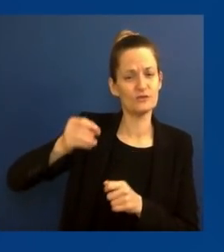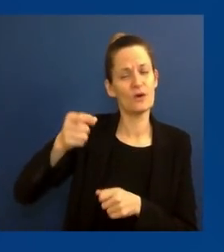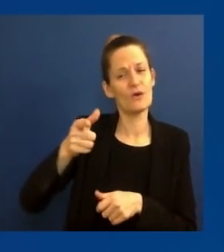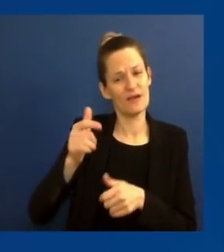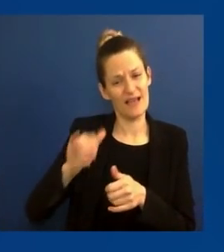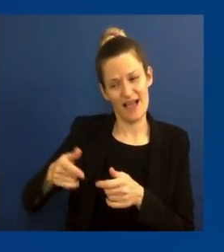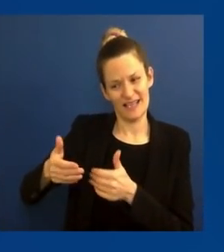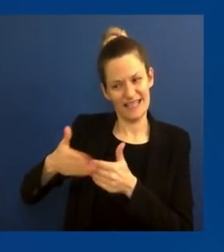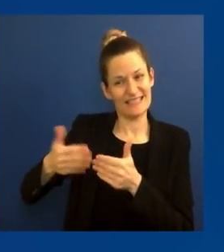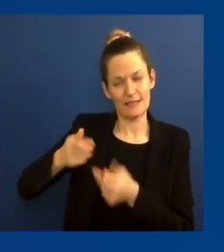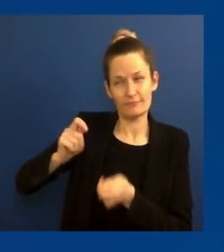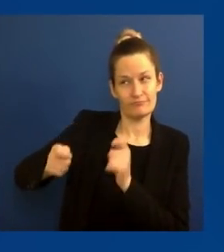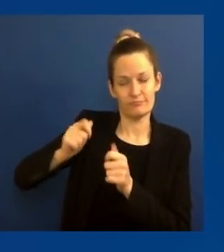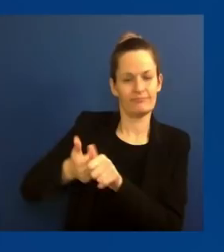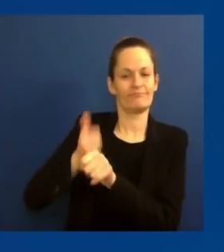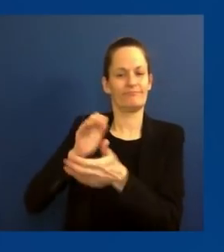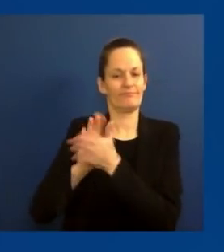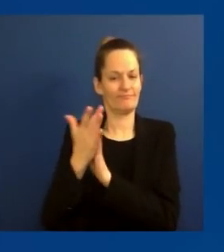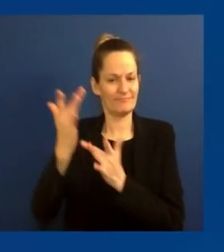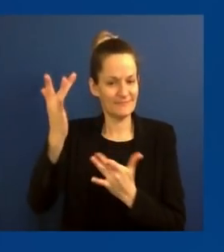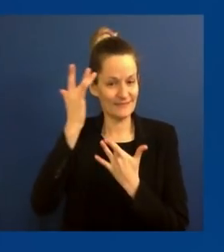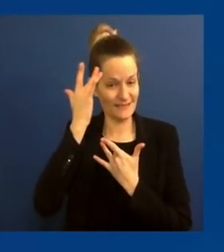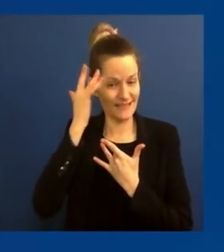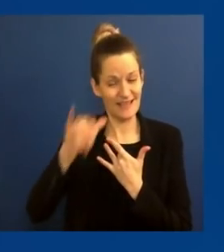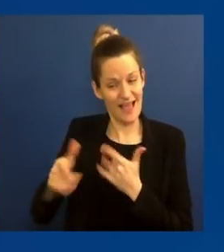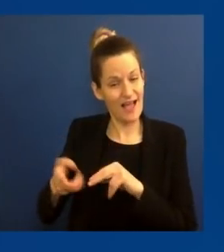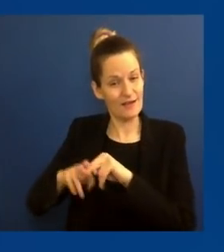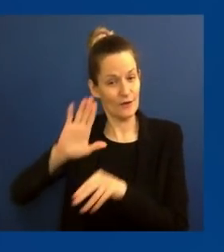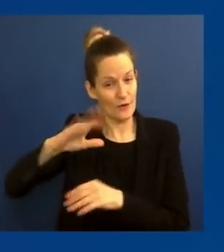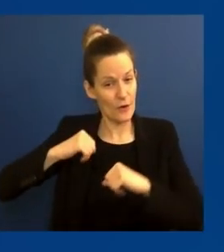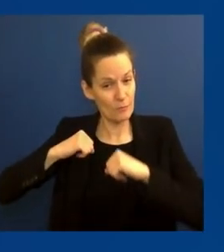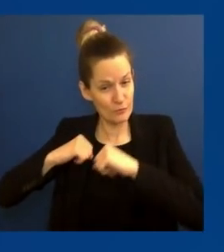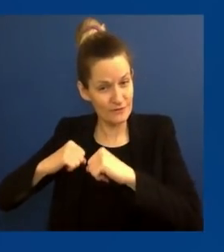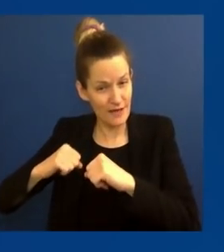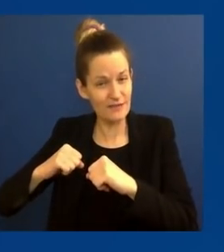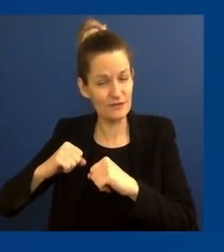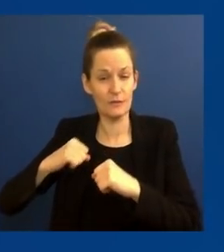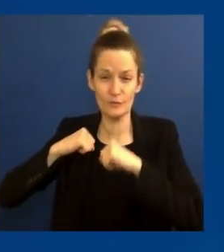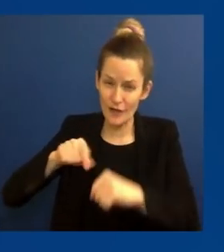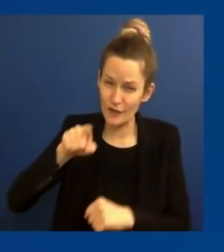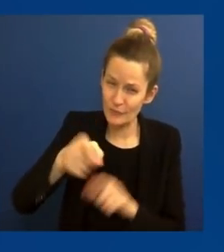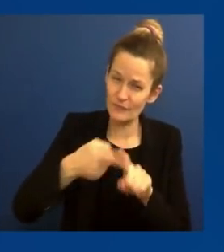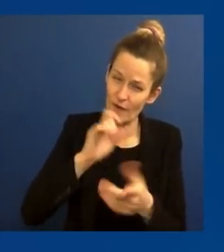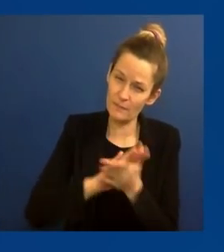But protection against severe disease is mediated predominantly by memory B cells